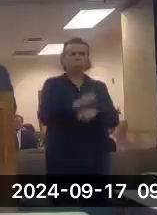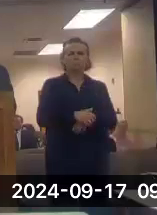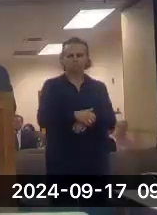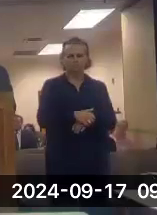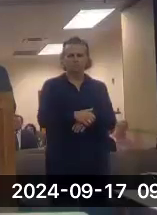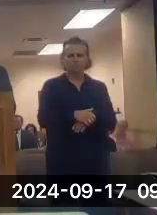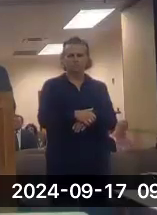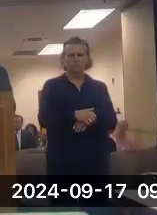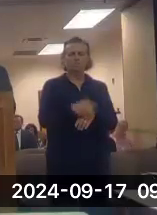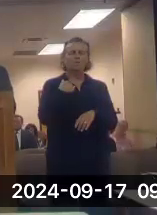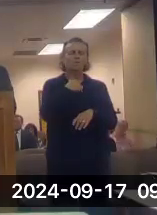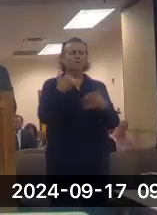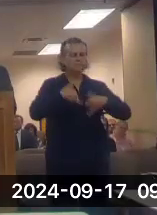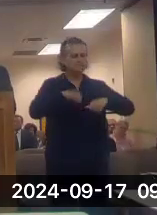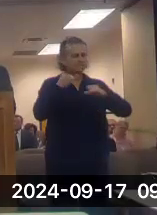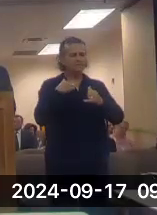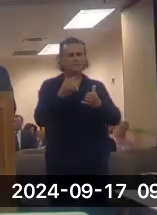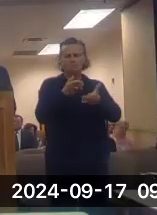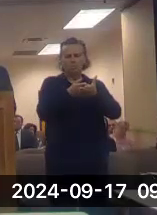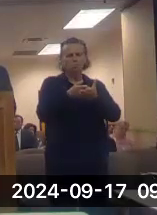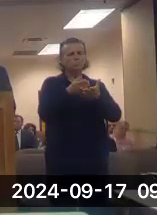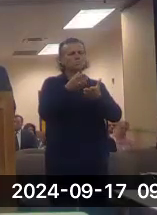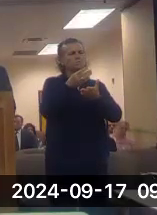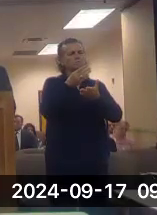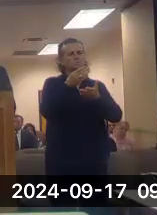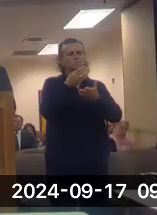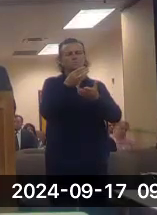Reginald Parson: we continue to oppose as representatives of